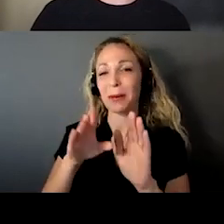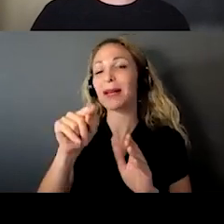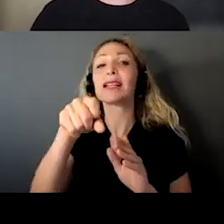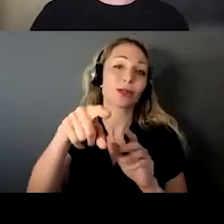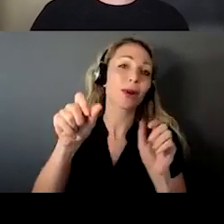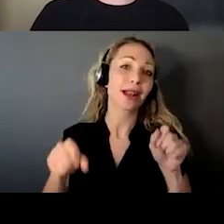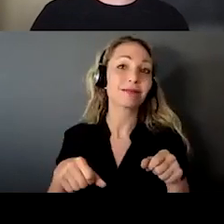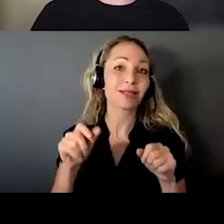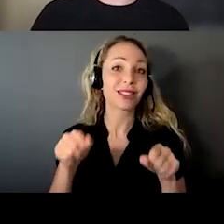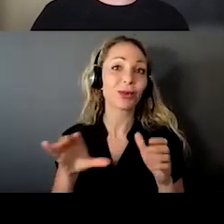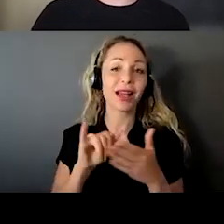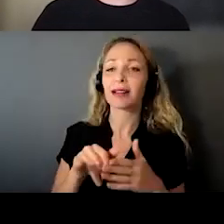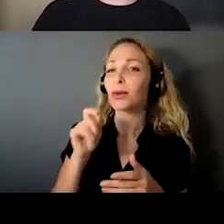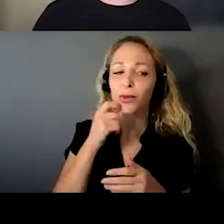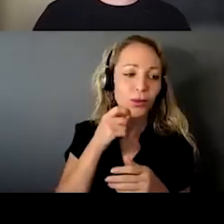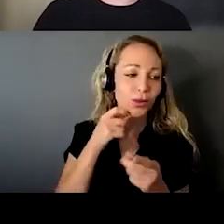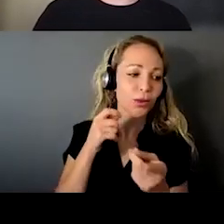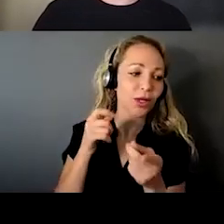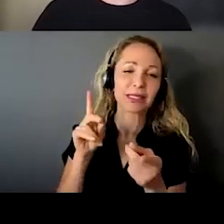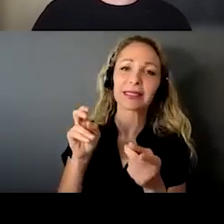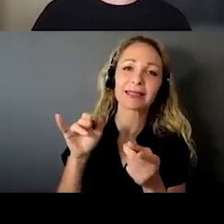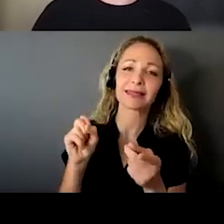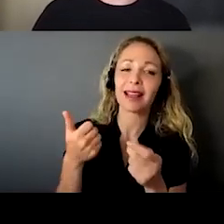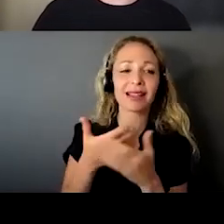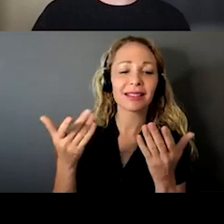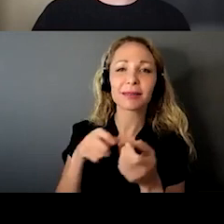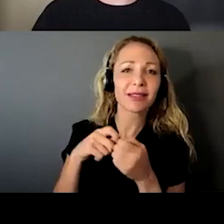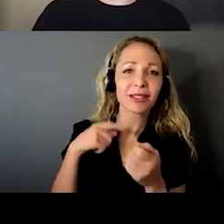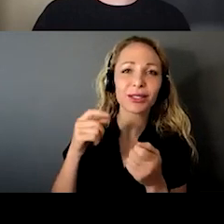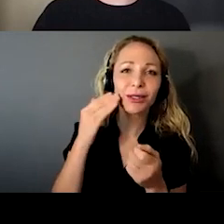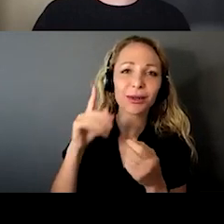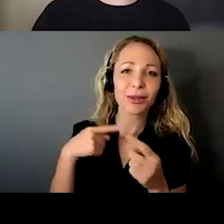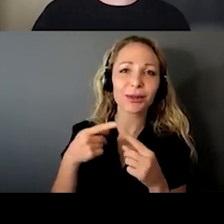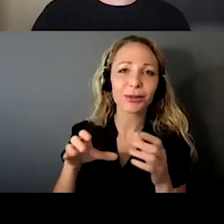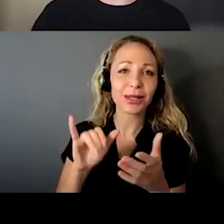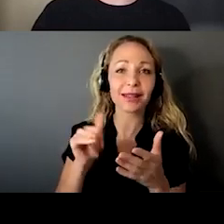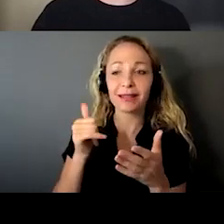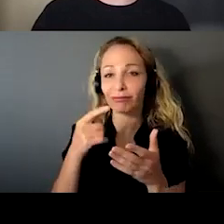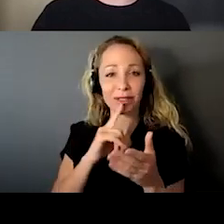COOL, ANYTHING SPECIFIC TO KNOW WHEN I DO THAT,